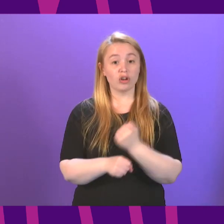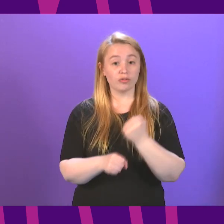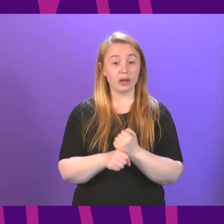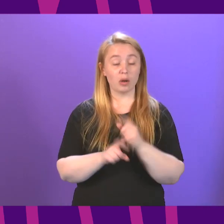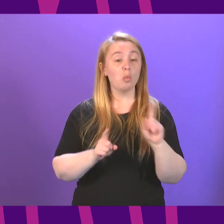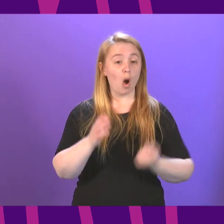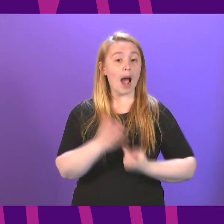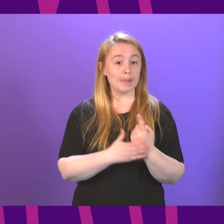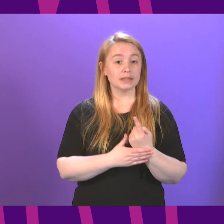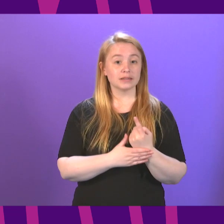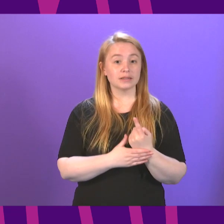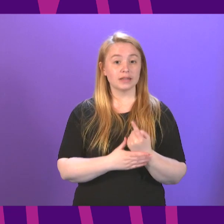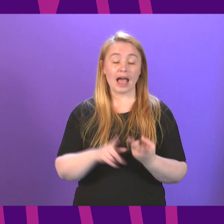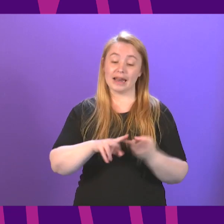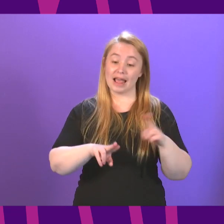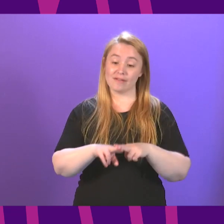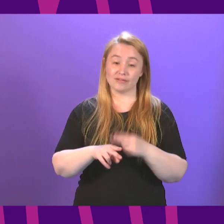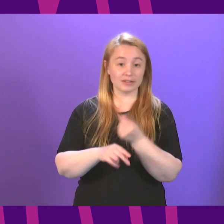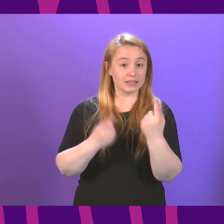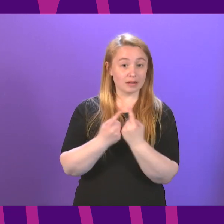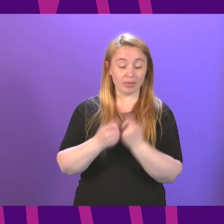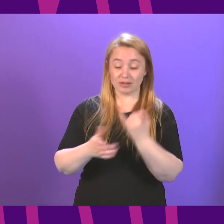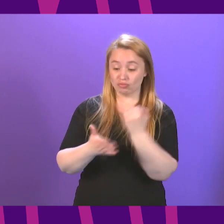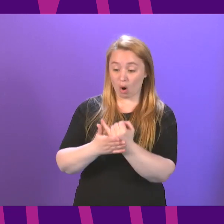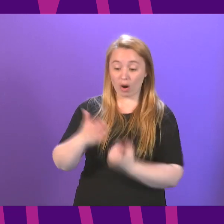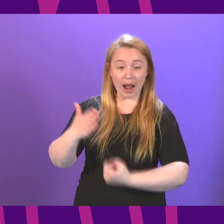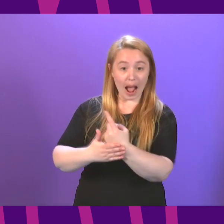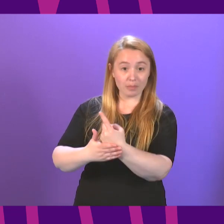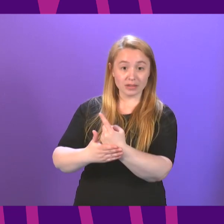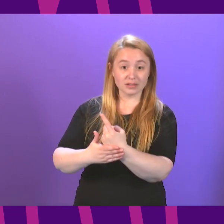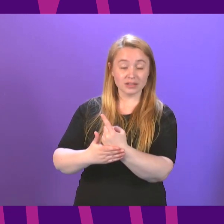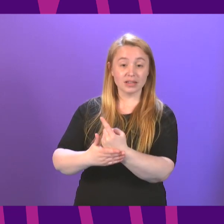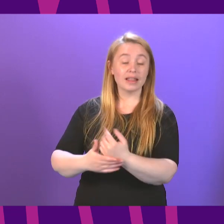acknowledging when things go wrong and for putting right things that go wrong.